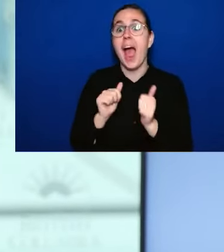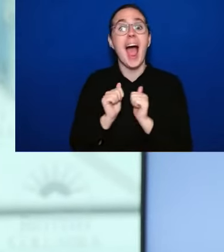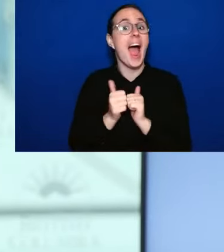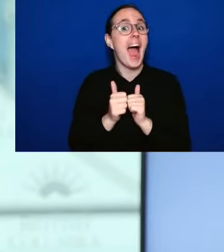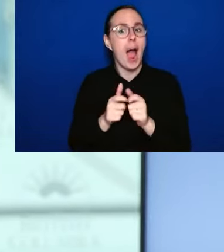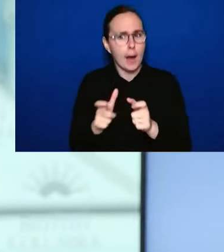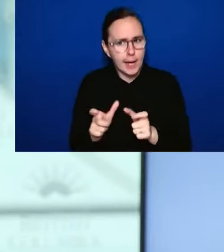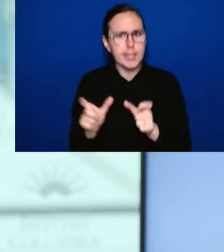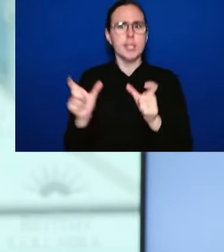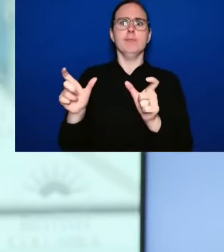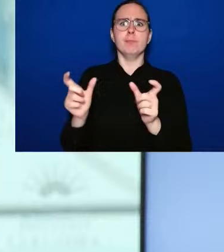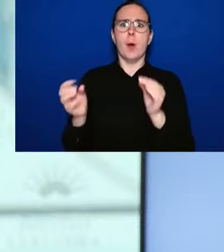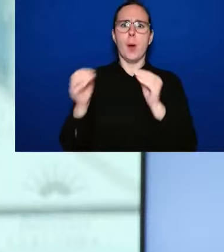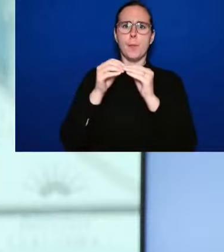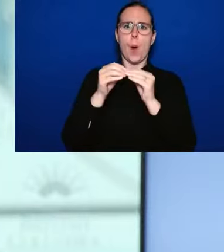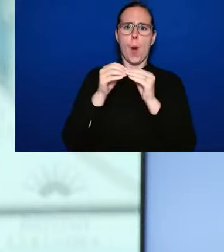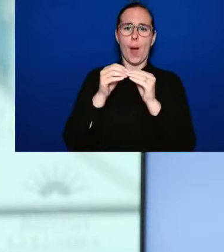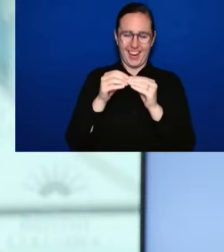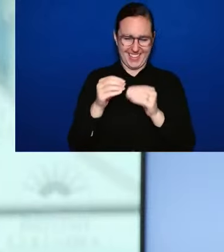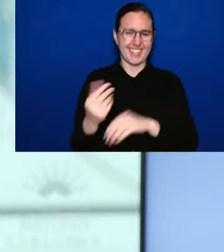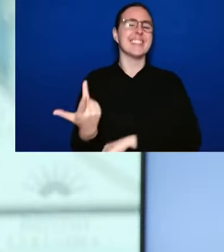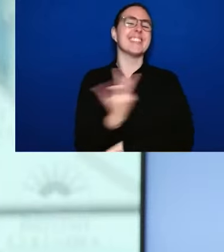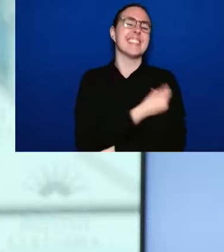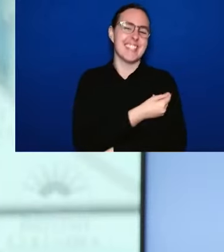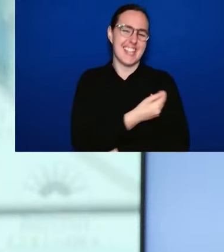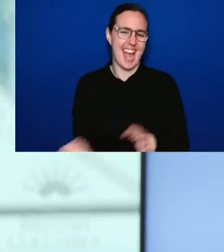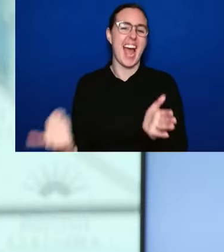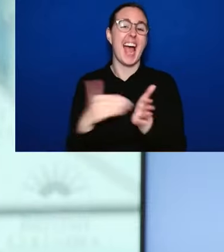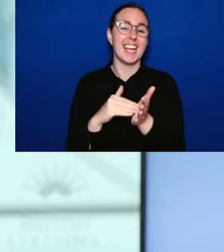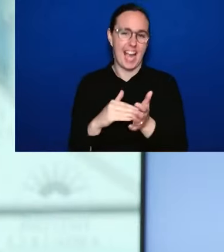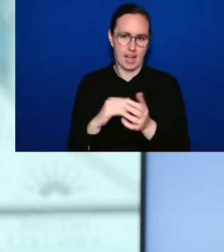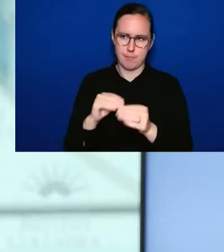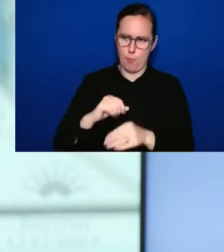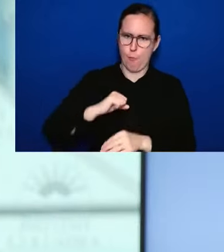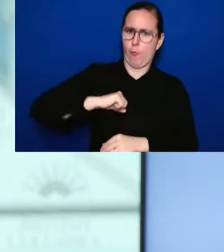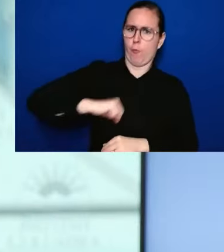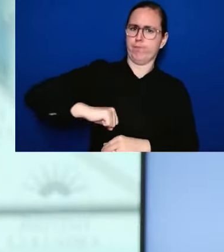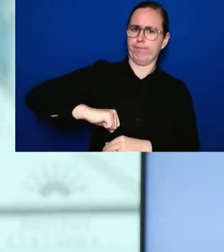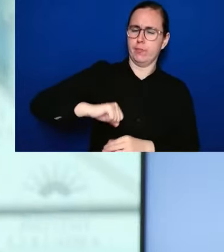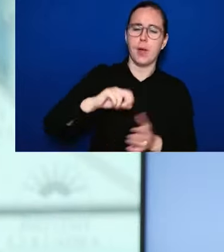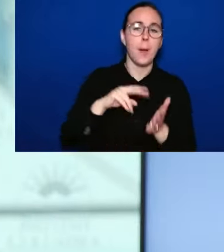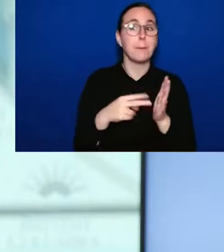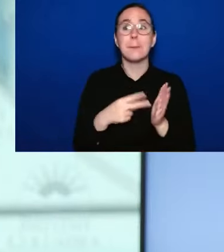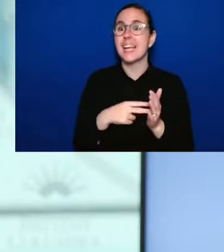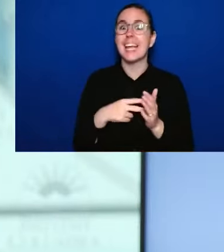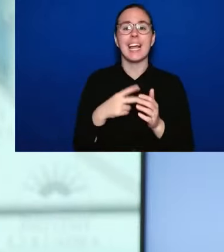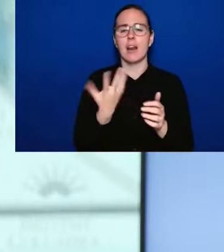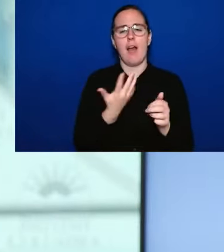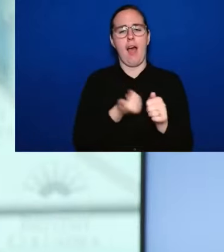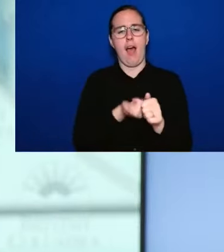again over the next few months. So that we aren't seeing a surgeon hospital what we've